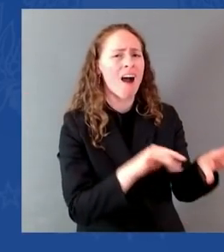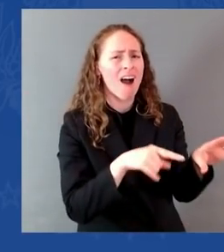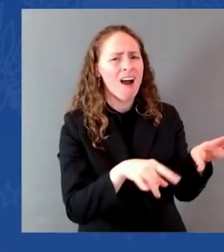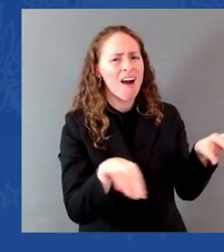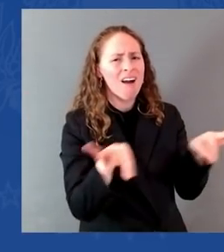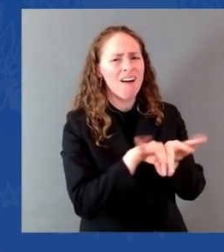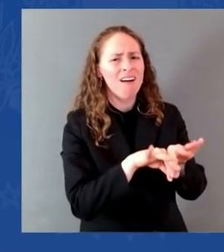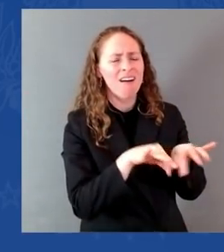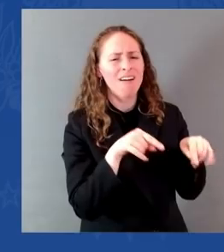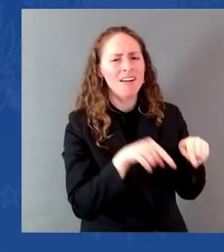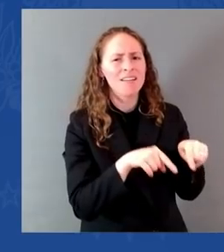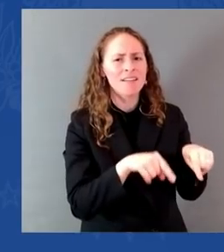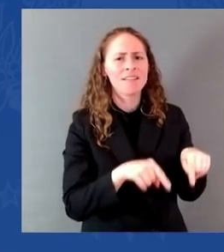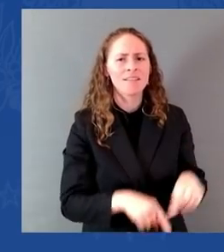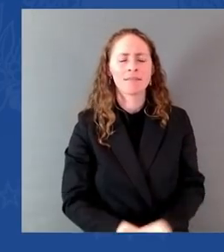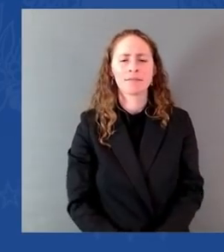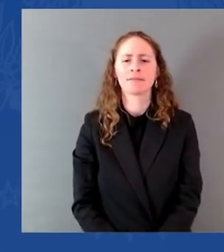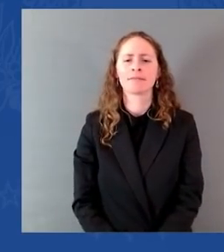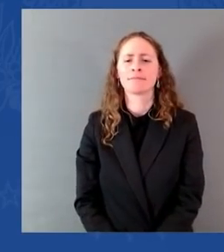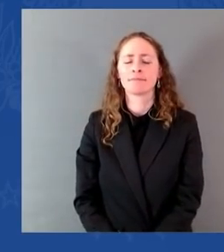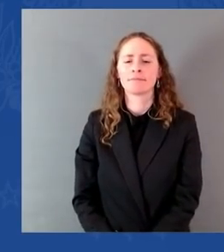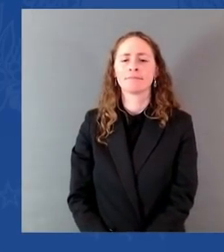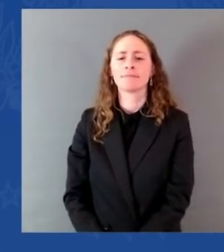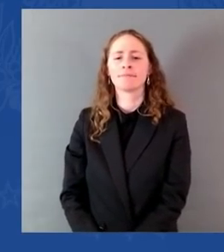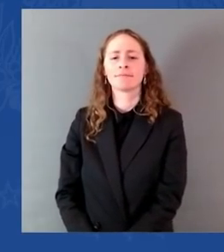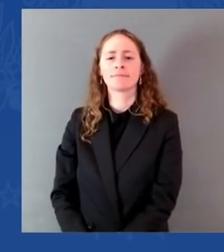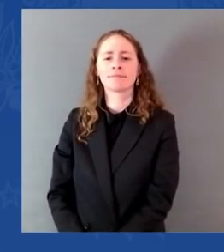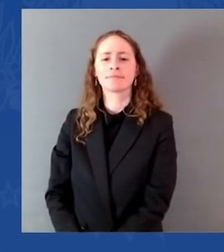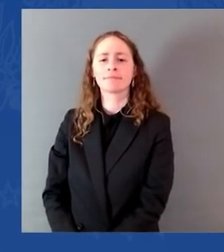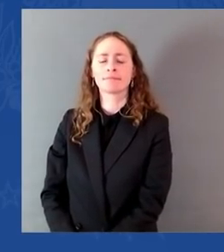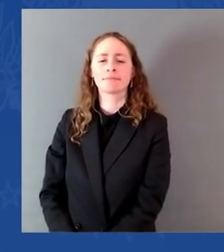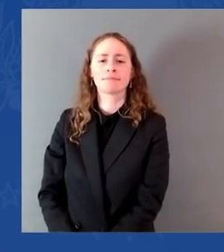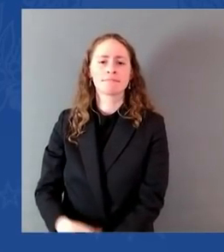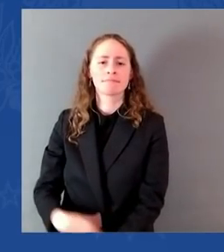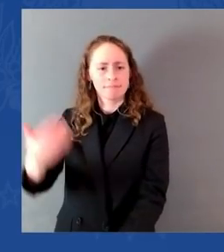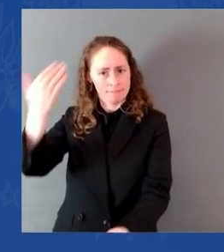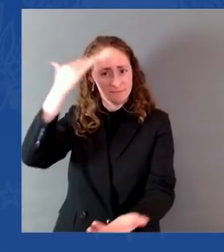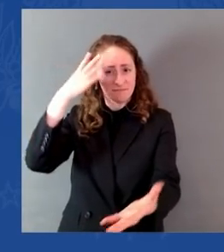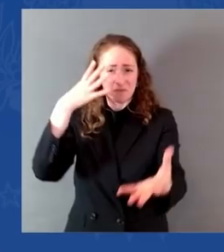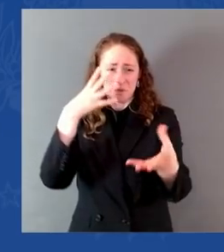to childcare is $6,500 a year. If you live in Chicago,